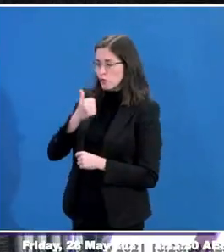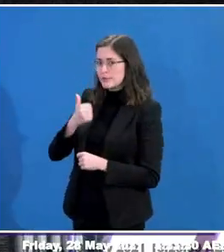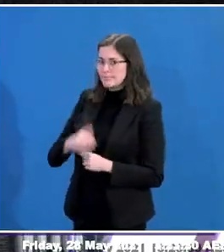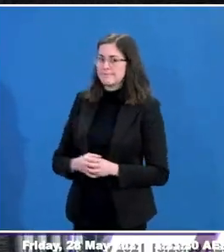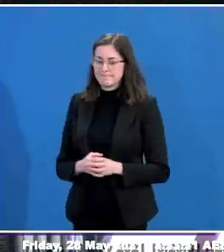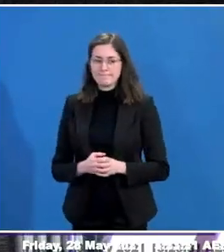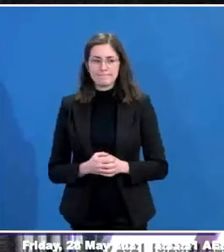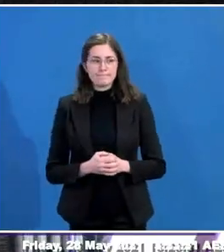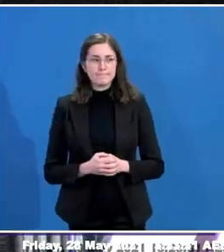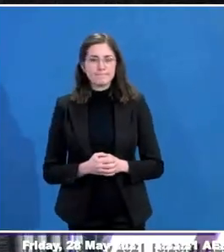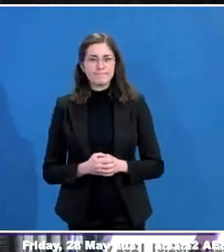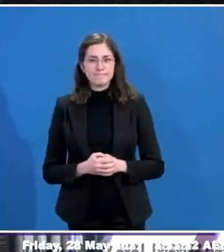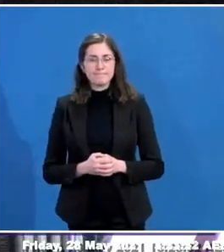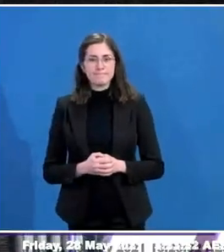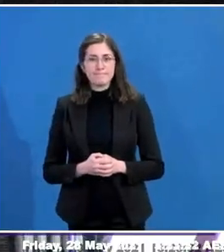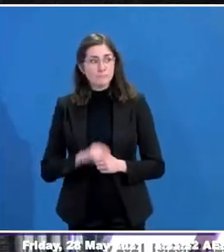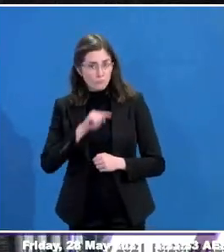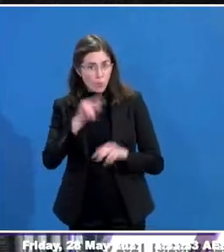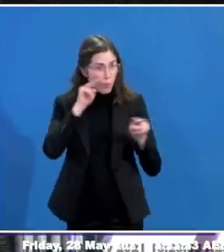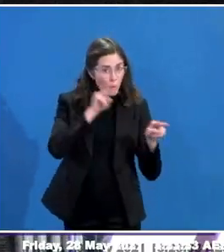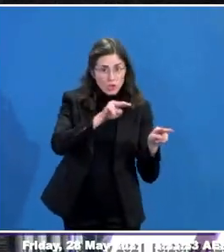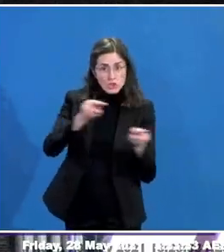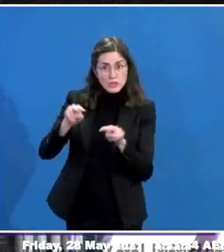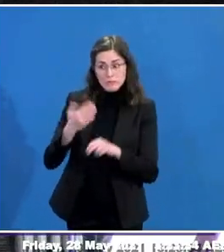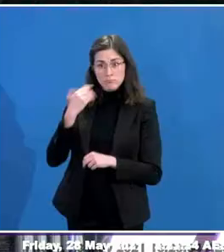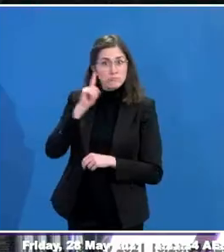Have you been following the evidence over the last few days, Mr McNaughton? MR McNAUGHTON: I have, yes.